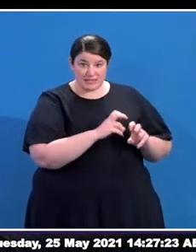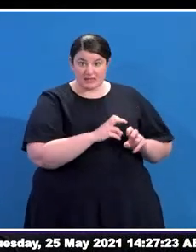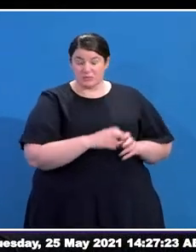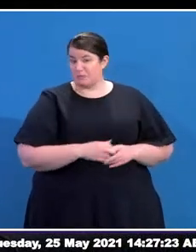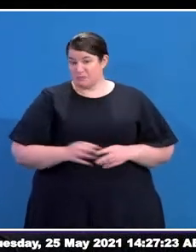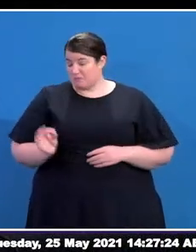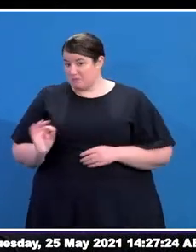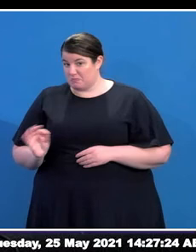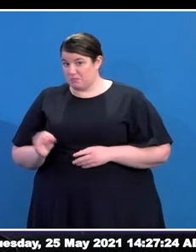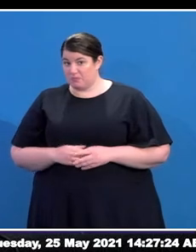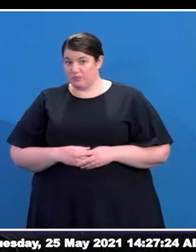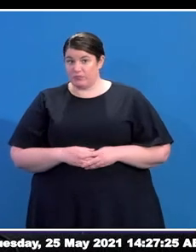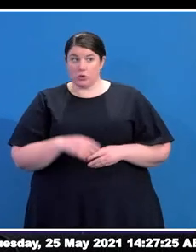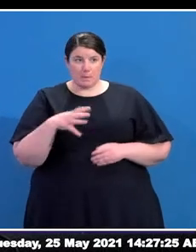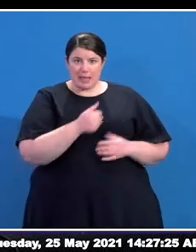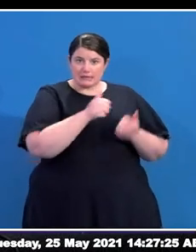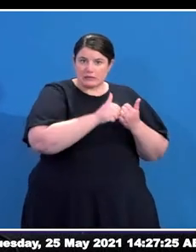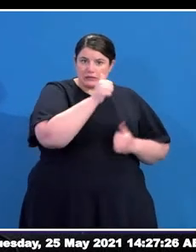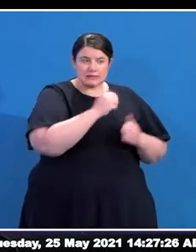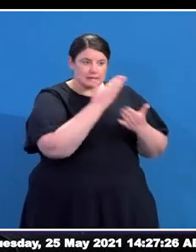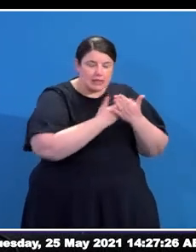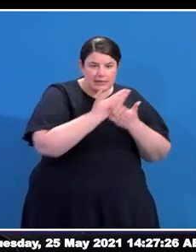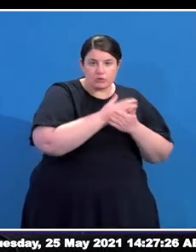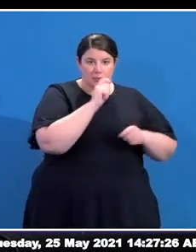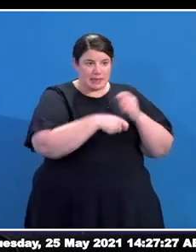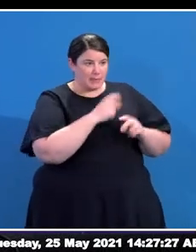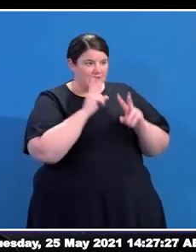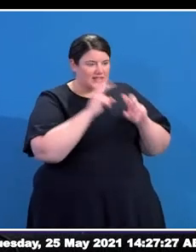investigator or is this the product of experience in a particular role?